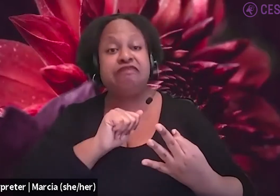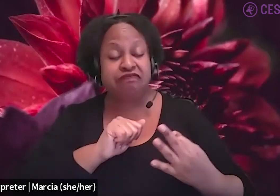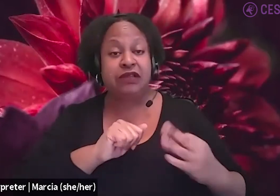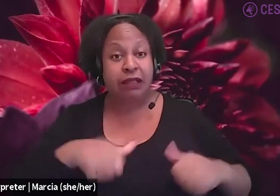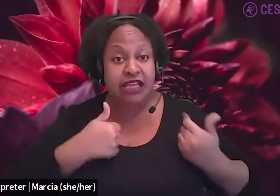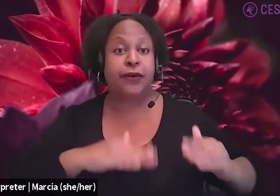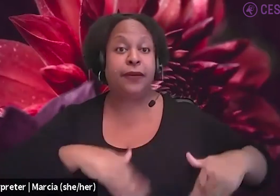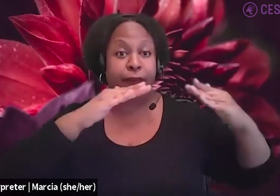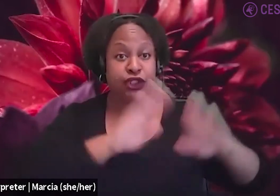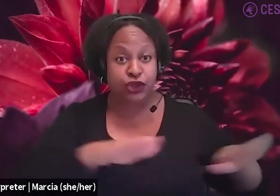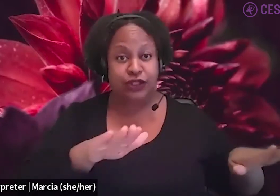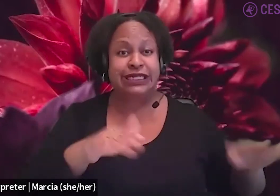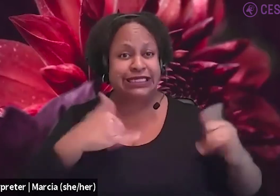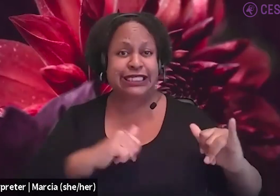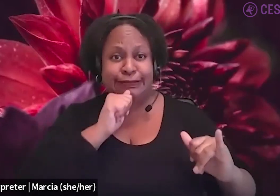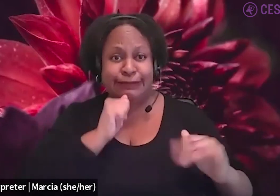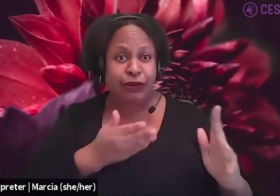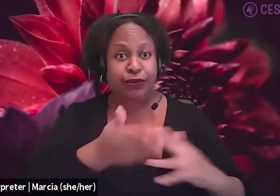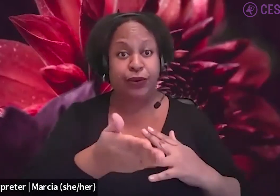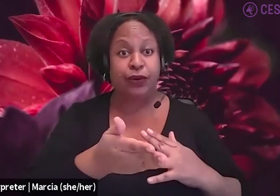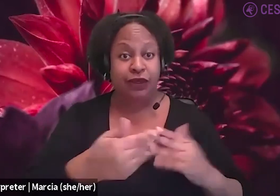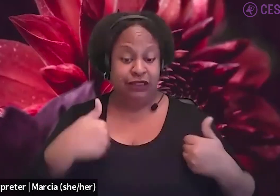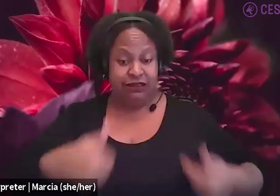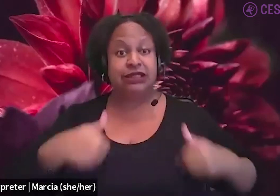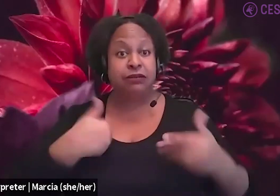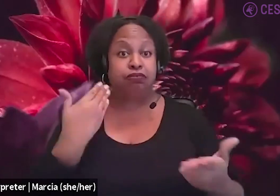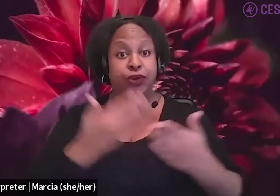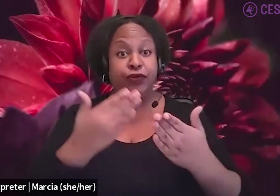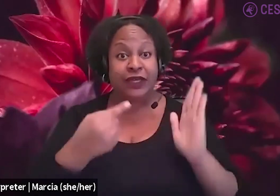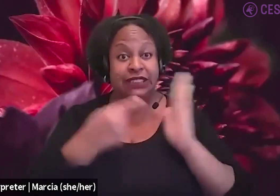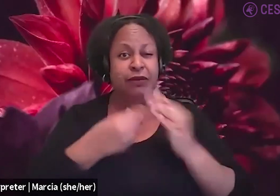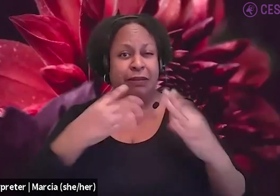through their struggles. I'm a living example of this and there are many others. So food insecurity